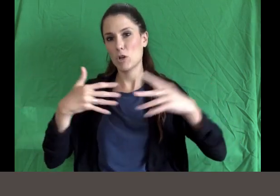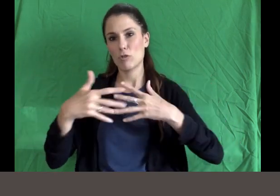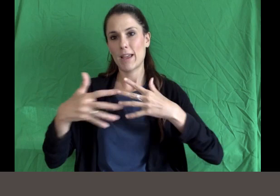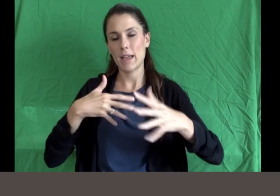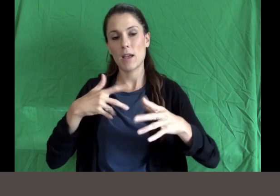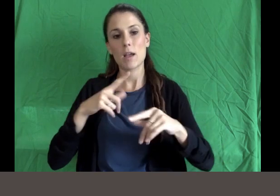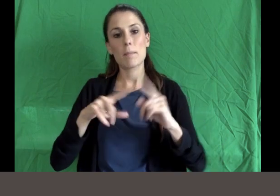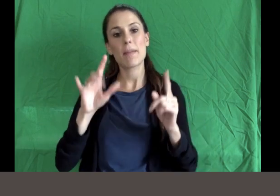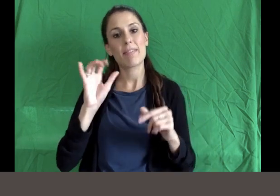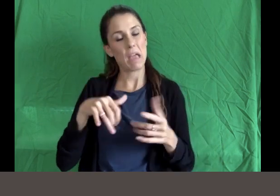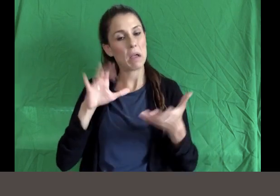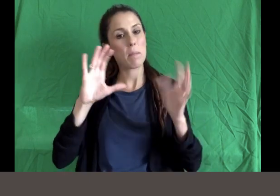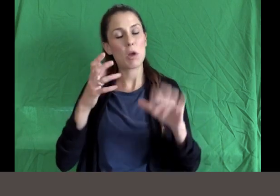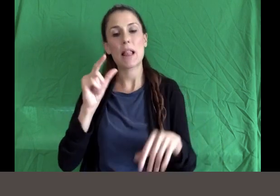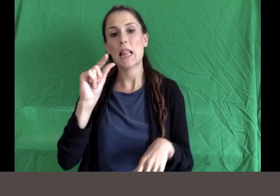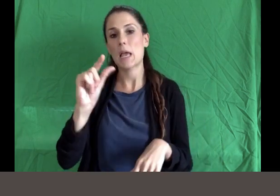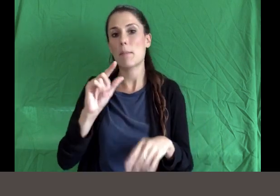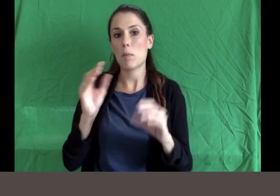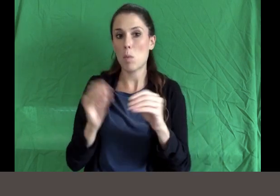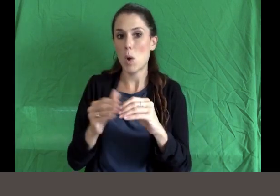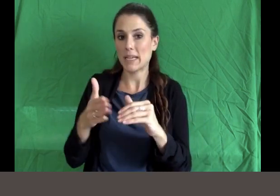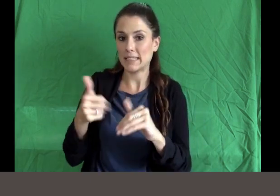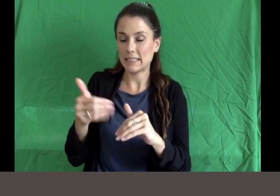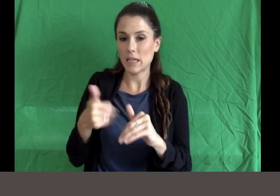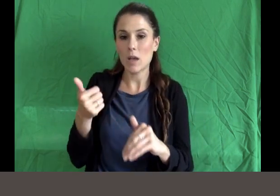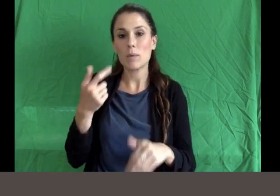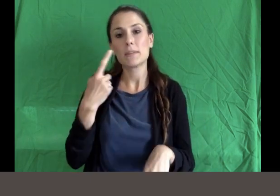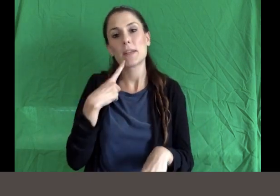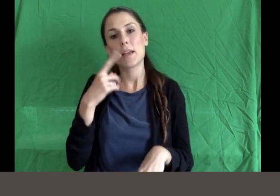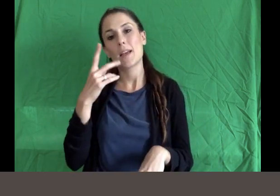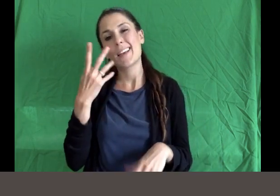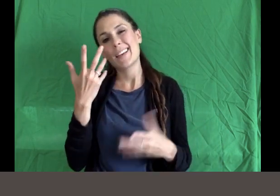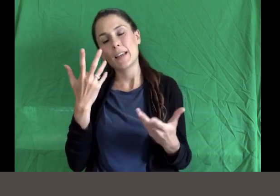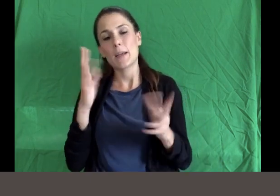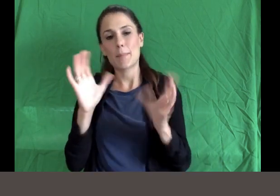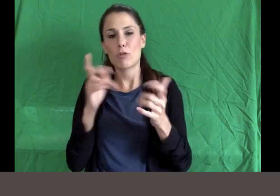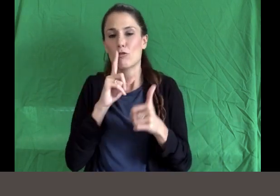is the idea of chart junk or eliminating chart junk that we want to take from Tufte and so Tufte